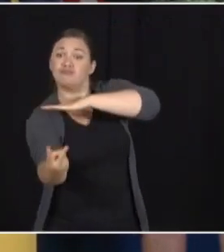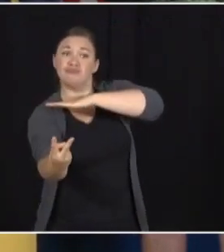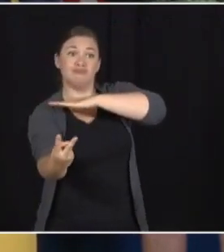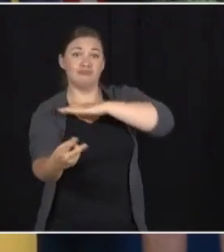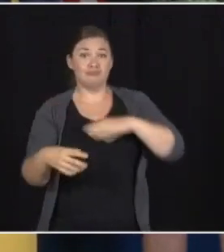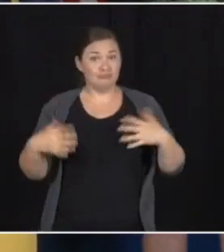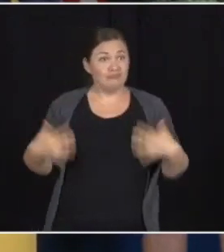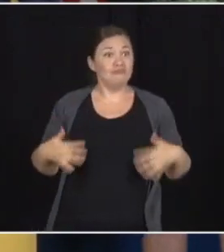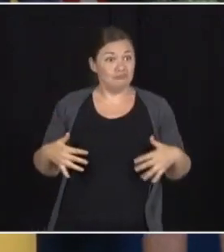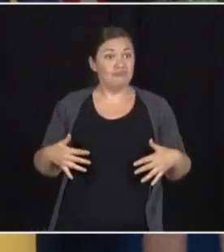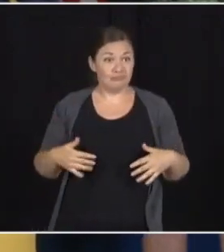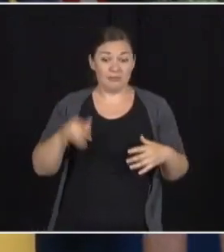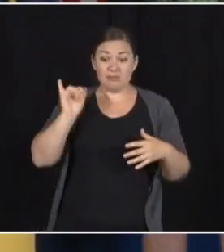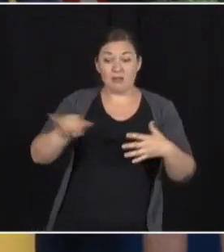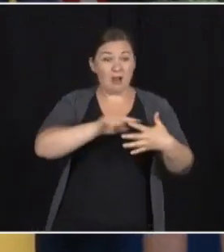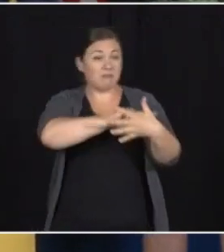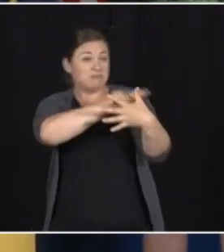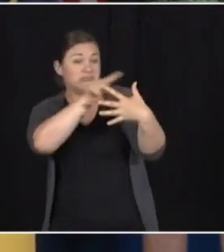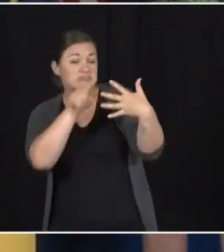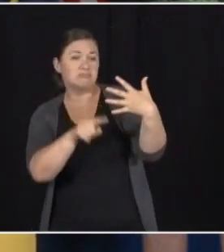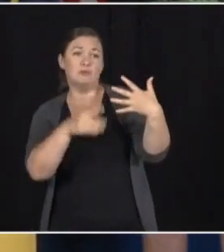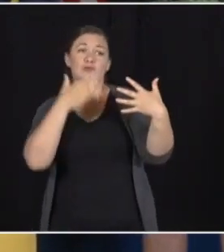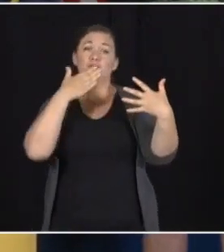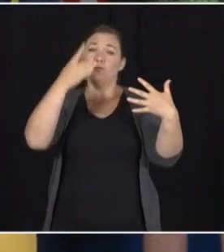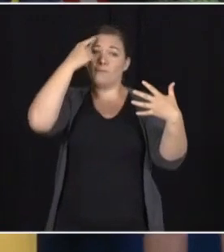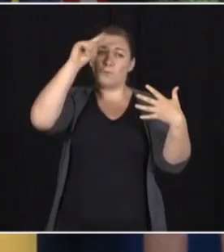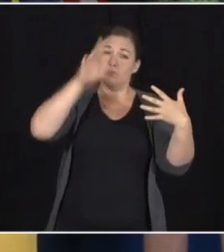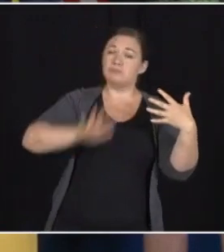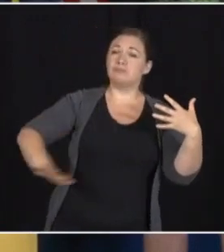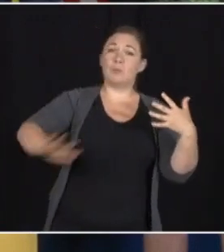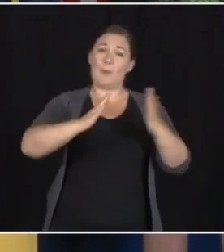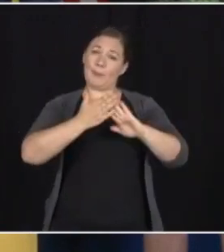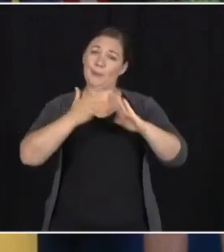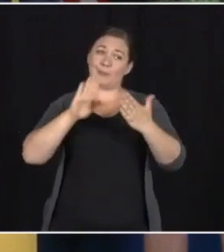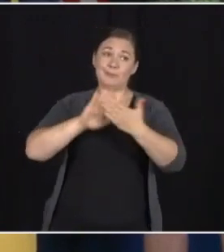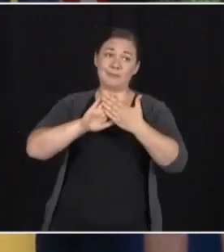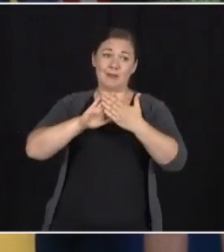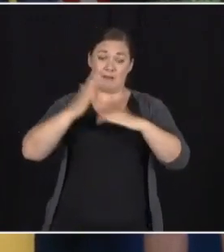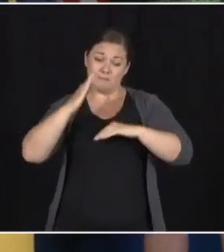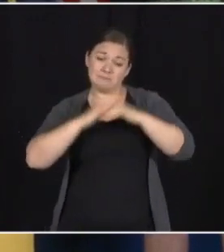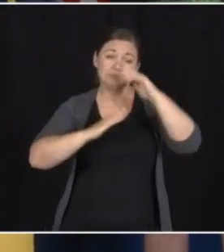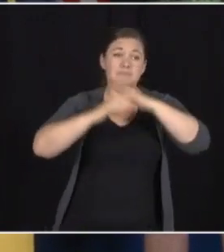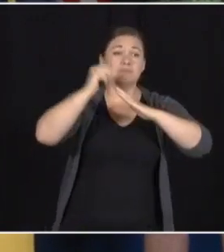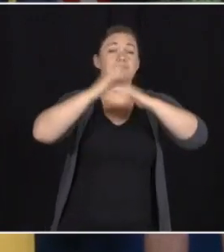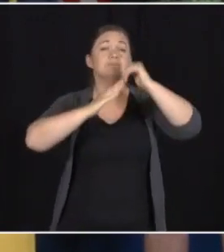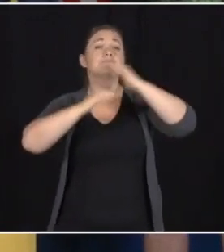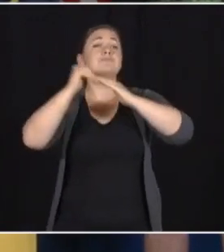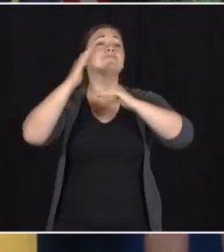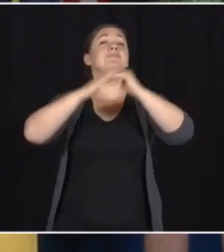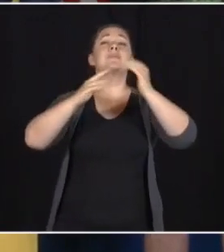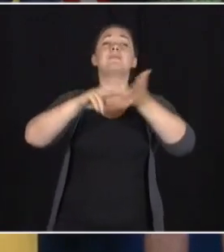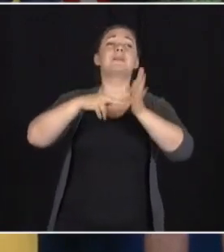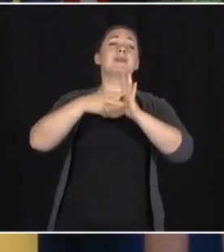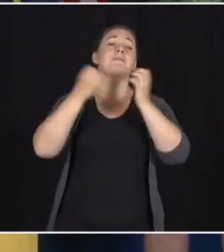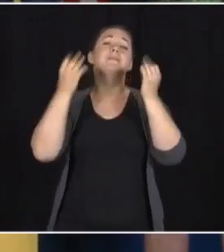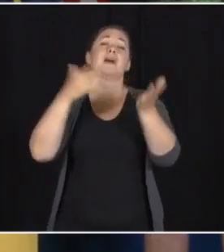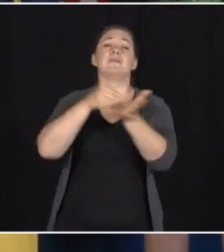And building them will put tens of thousands of people back to work. This is how